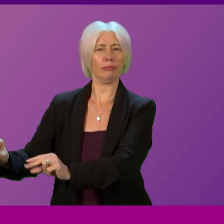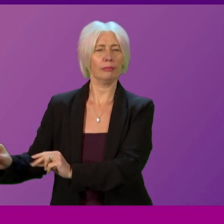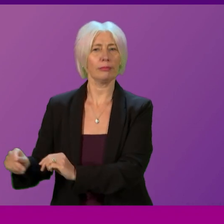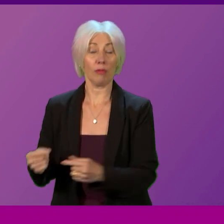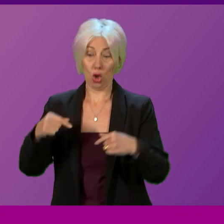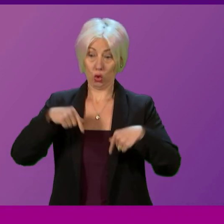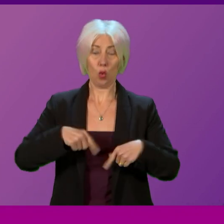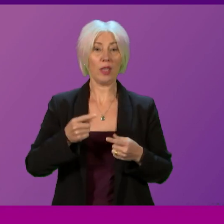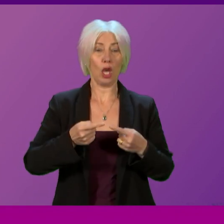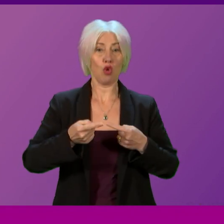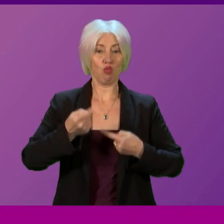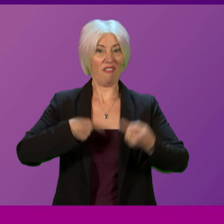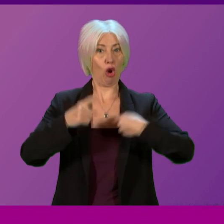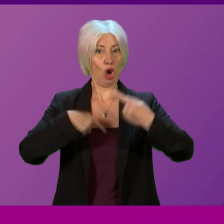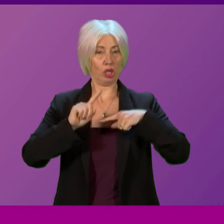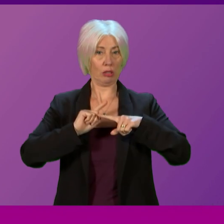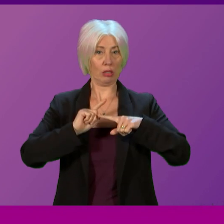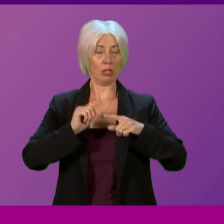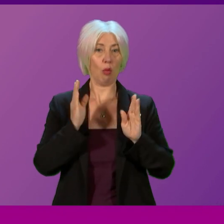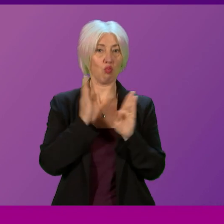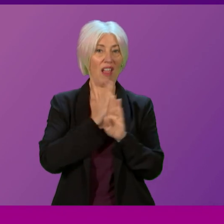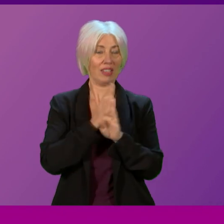the Government that reversed the privatisation of our health service where it had taken place.